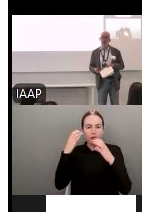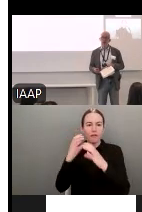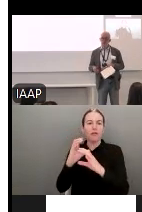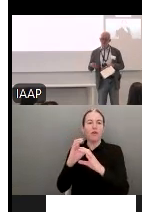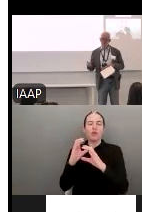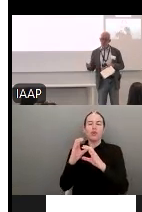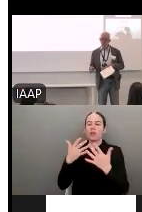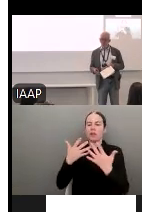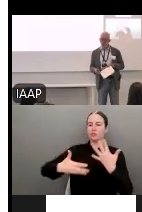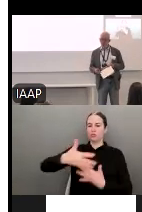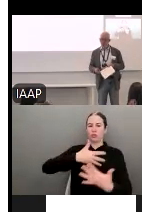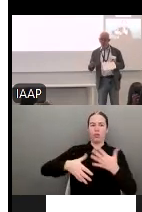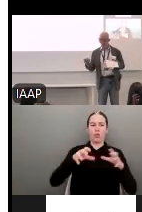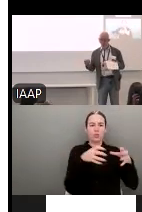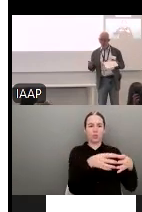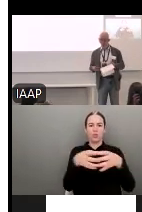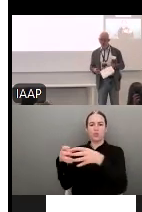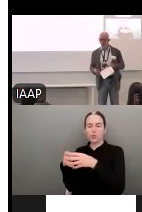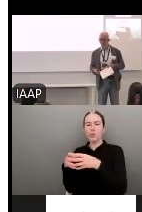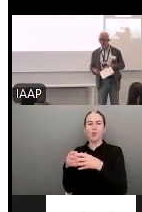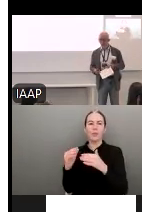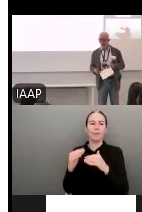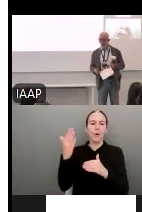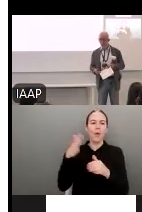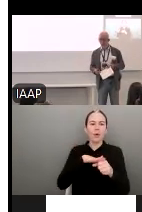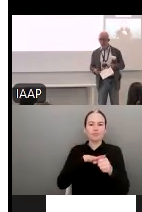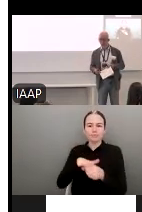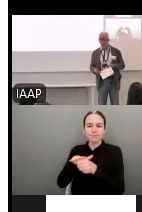to are included among the most appropriate person for disabilities.